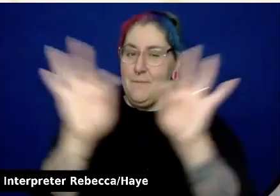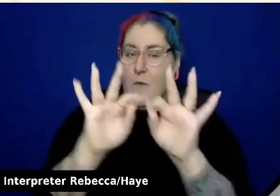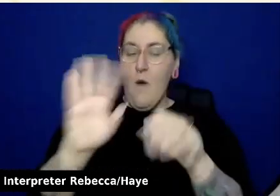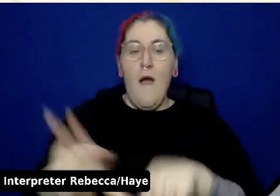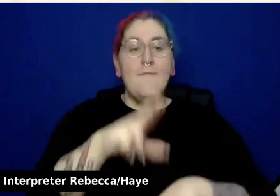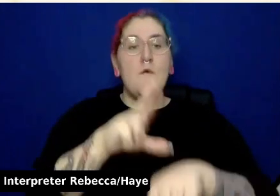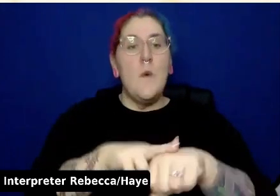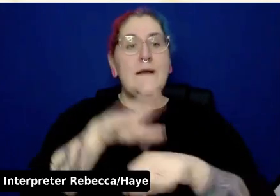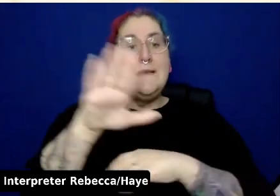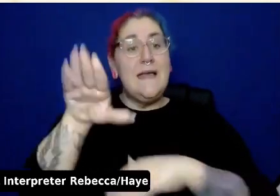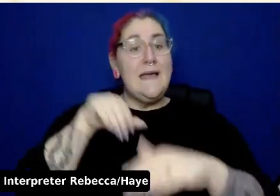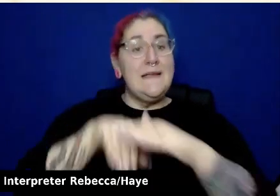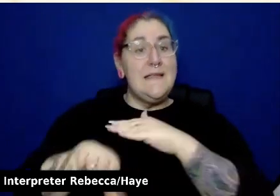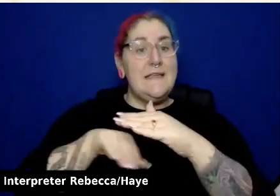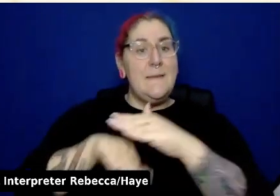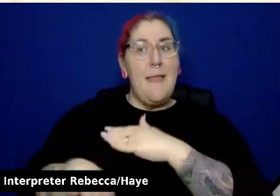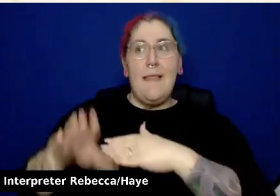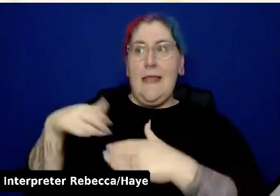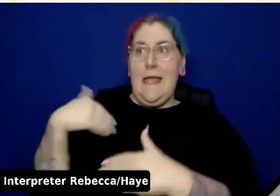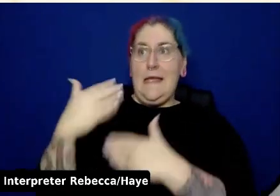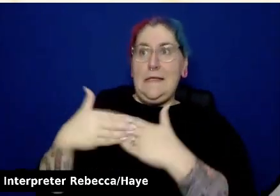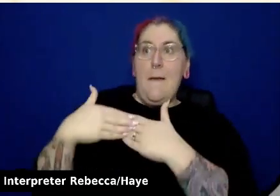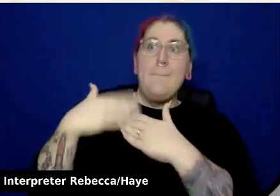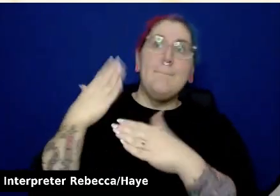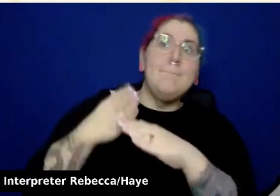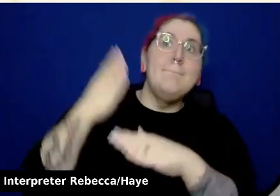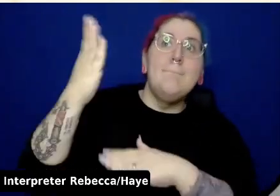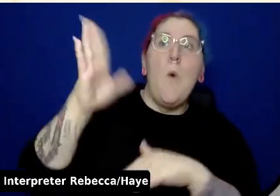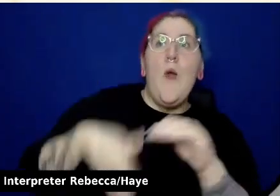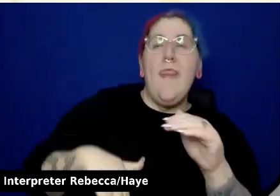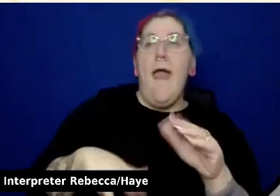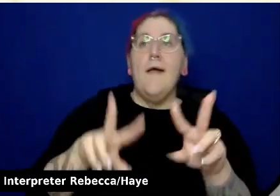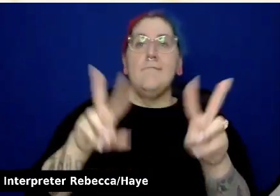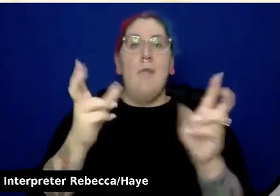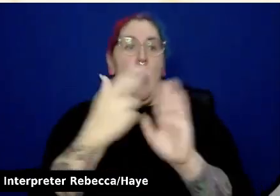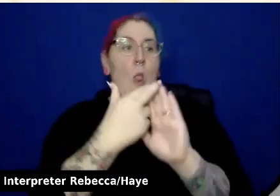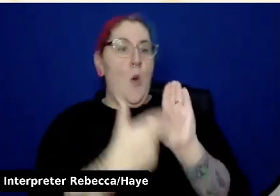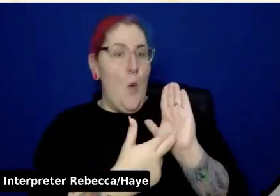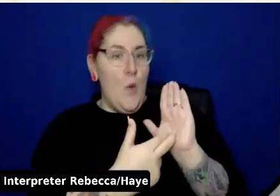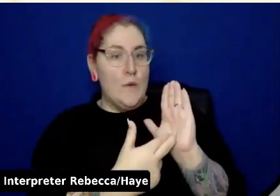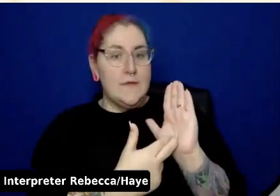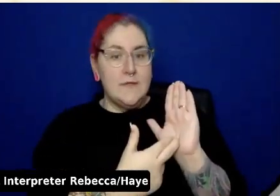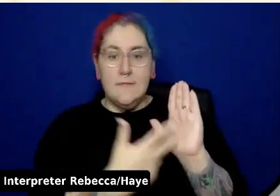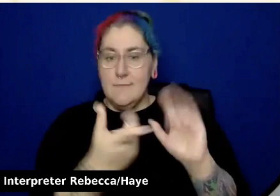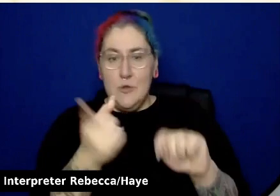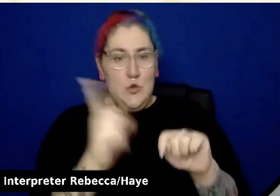Accessibility can't be assumed. Do you remember the faulty ramp from the start of our session?